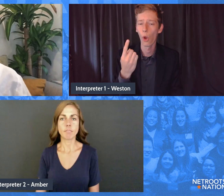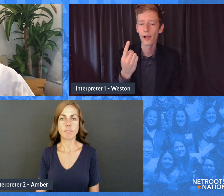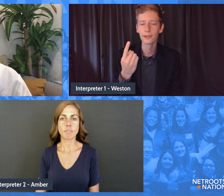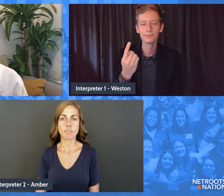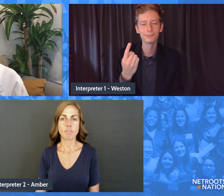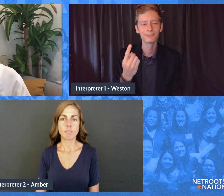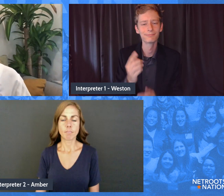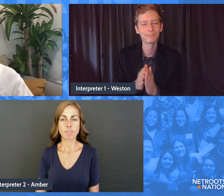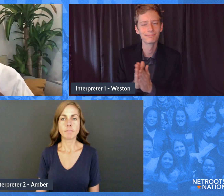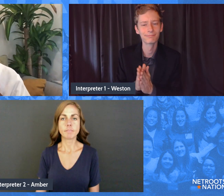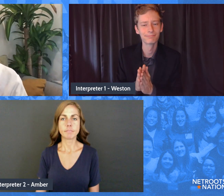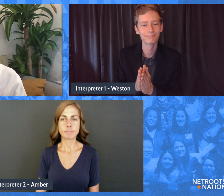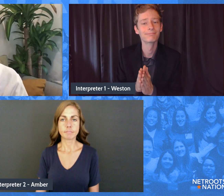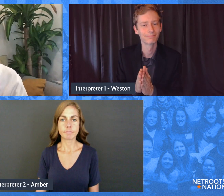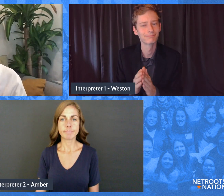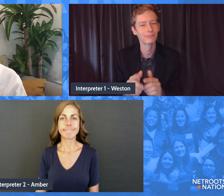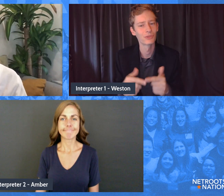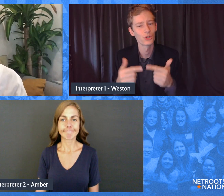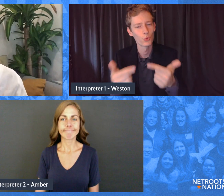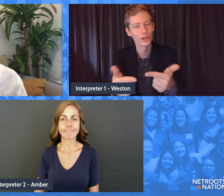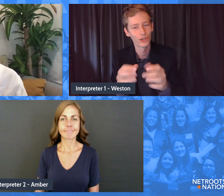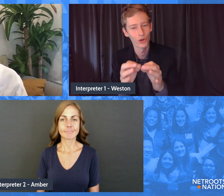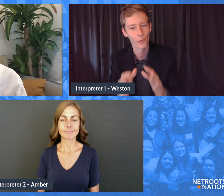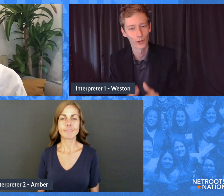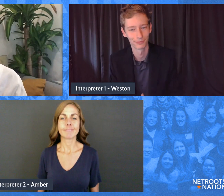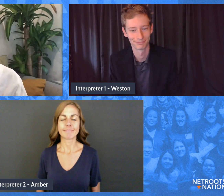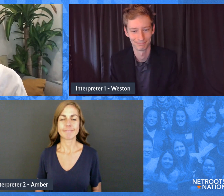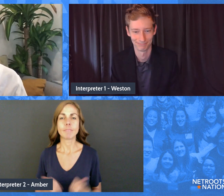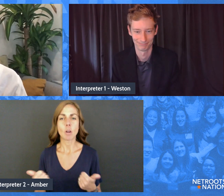whether that's a desire for yourself, a personal goal,